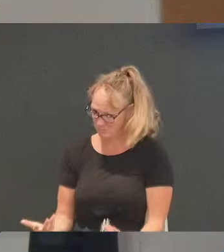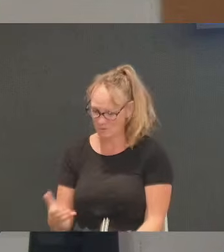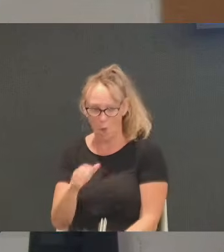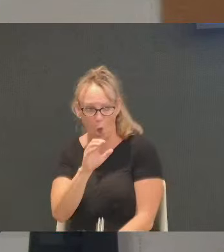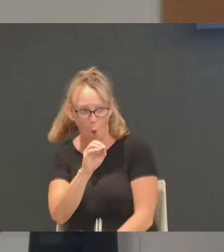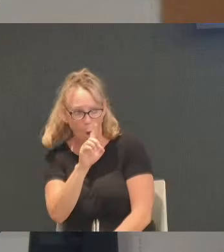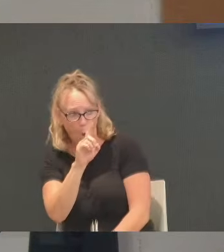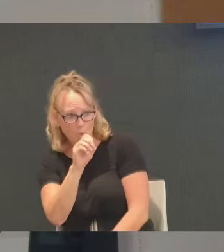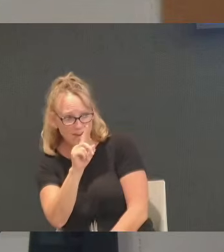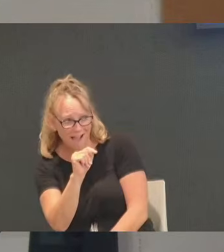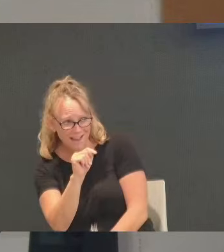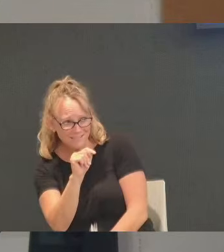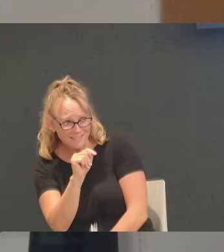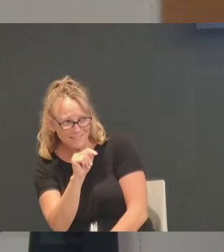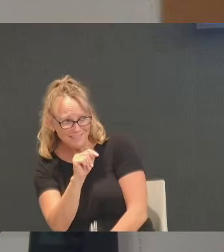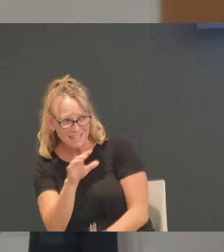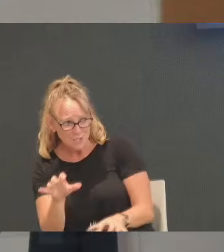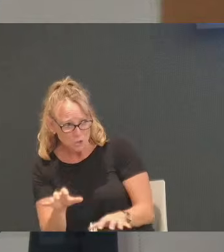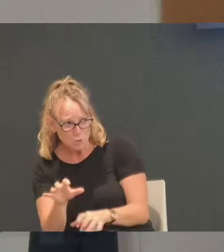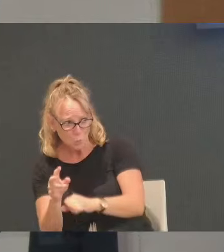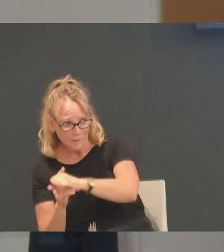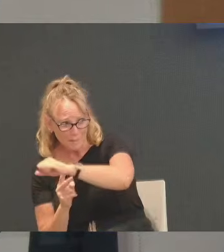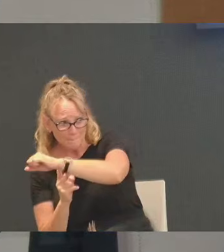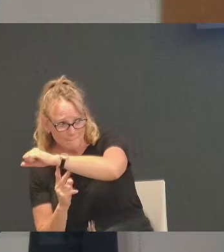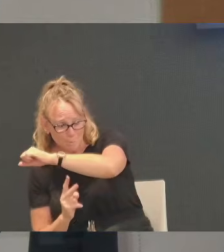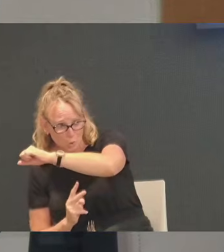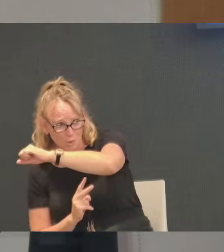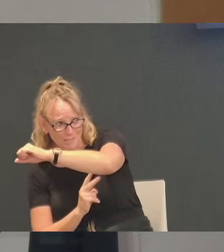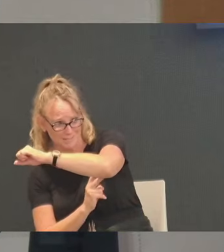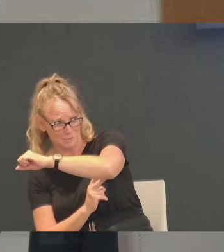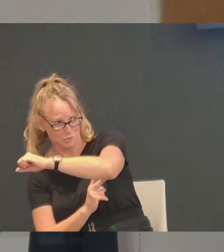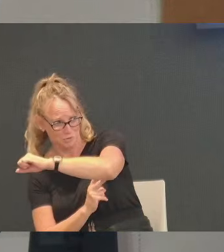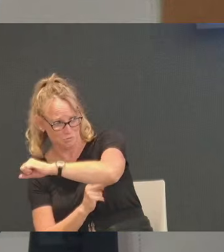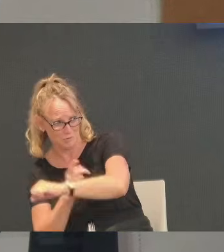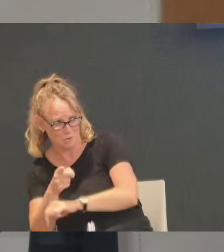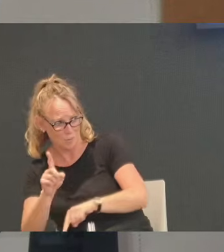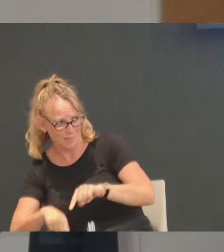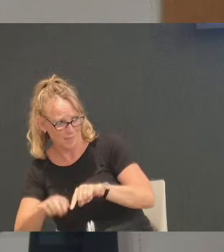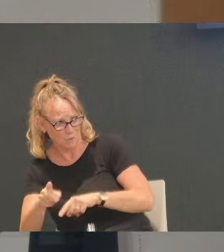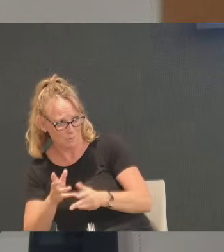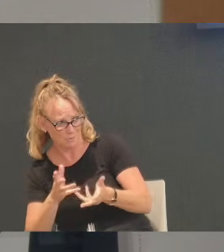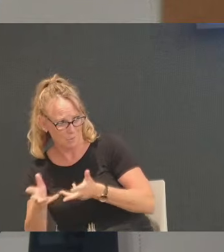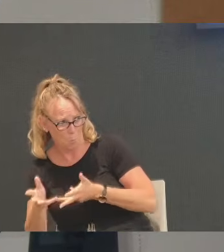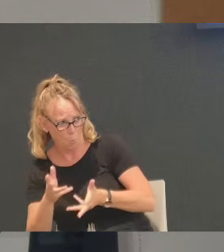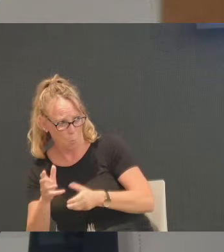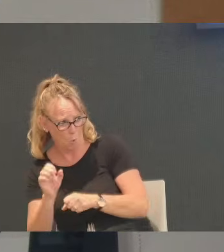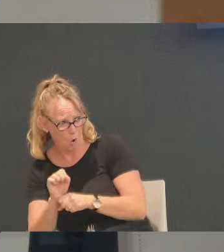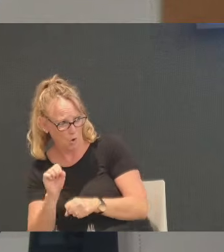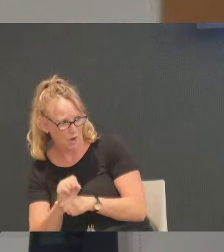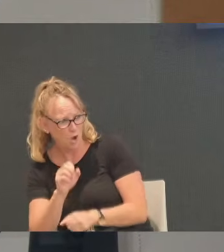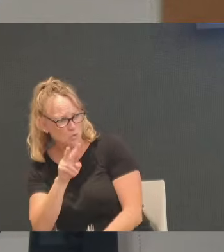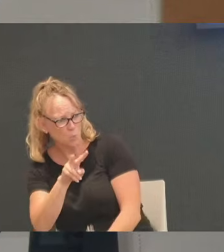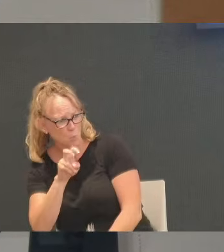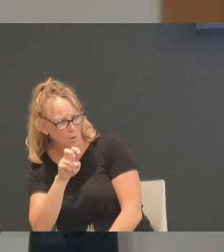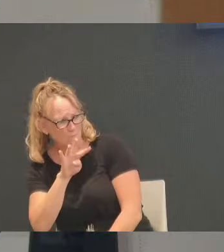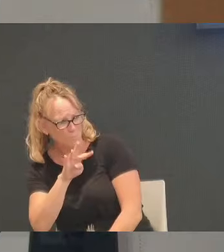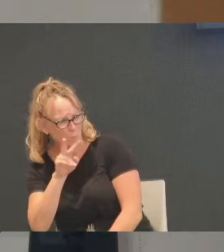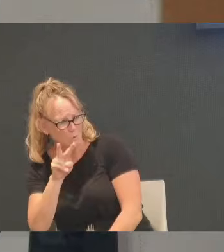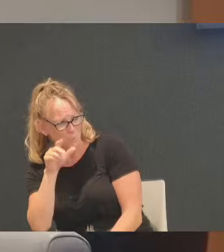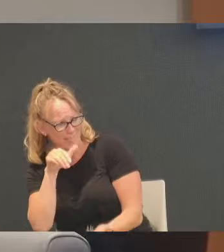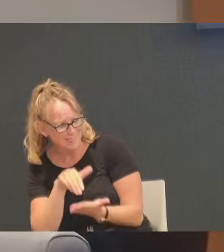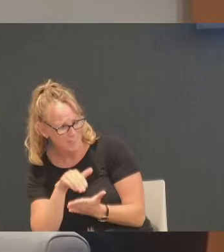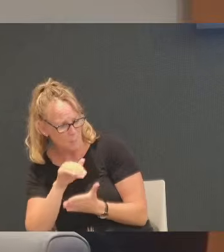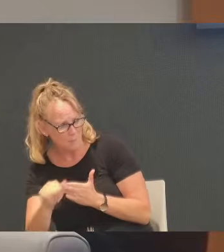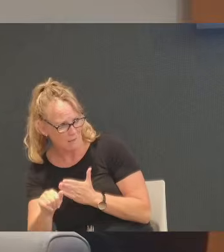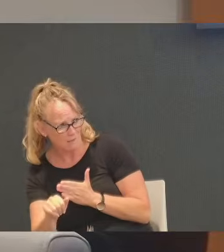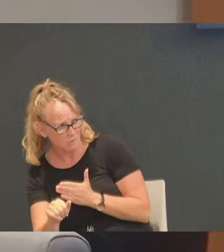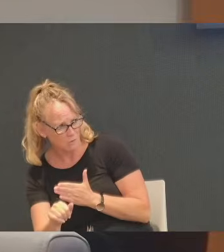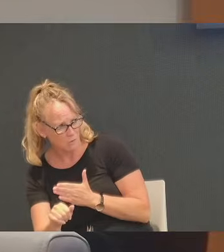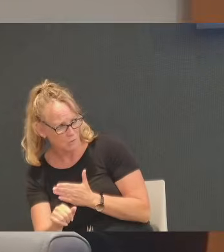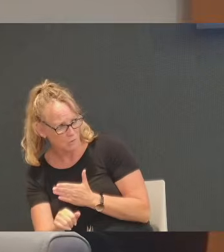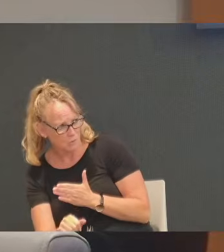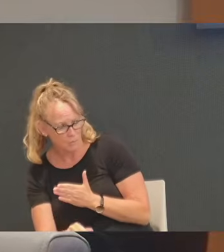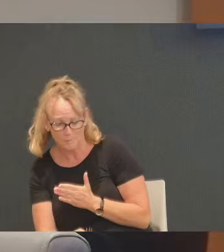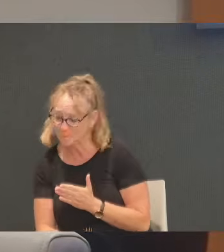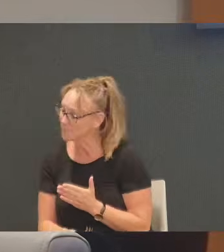this bridge that they couldn't work with us and we don't have to pay them $242,000 that this was ODOT